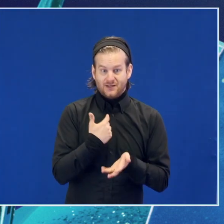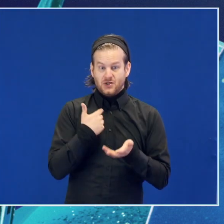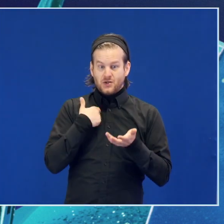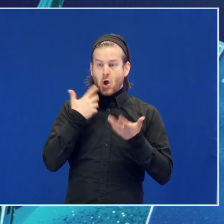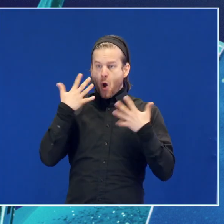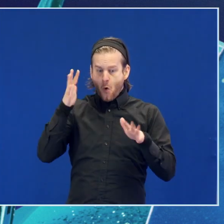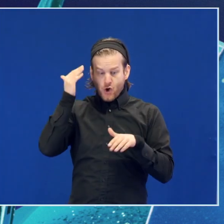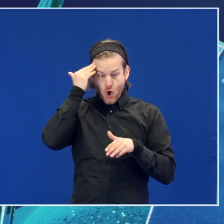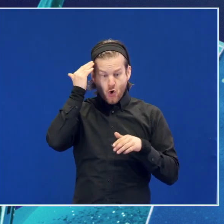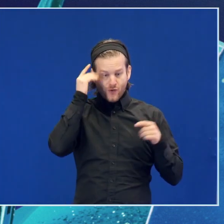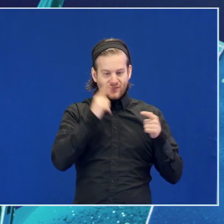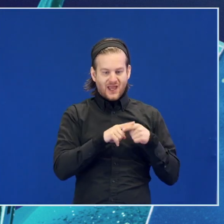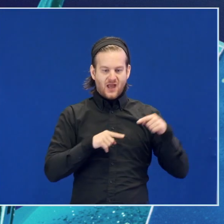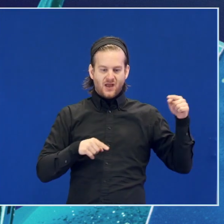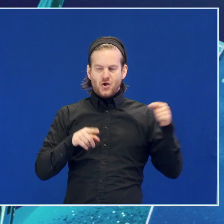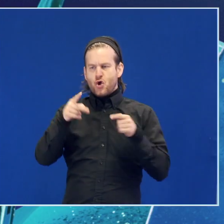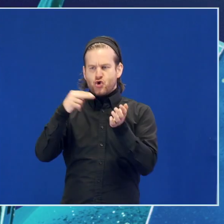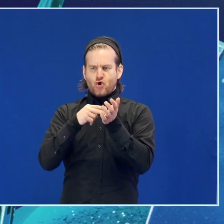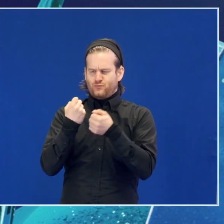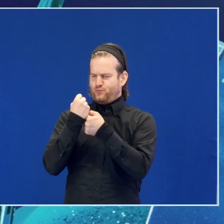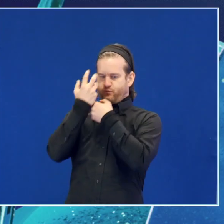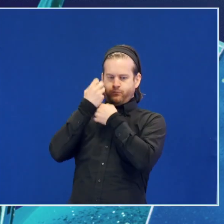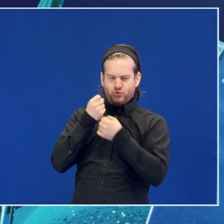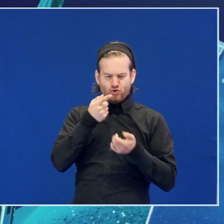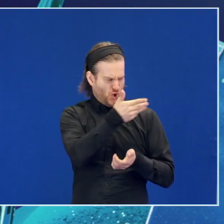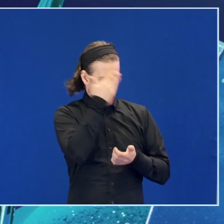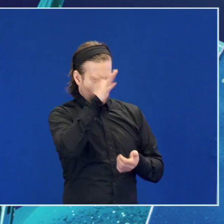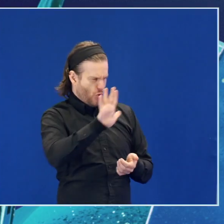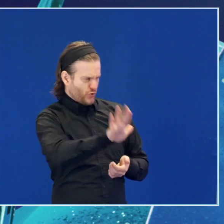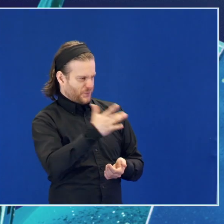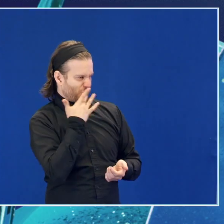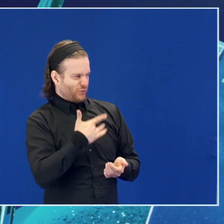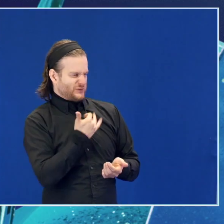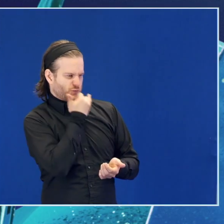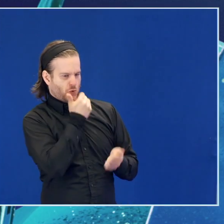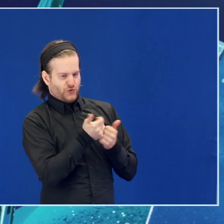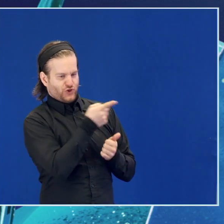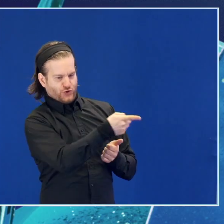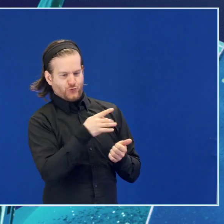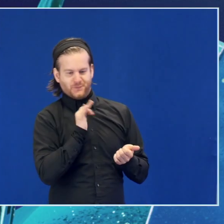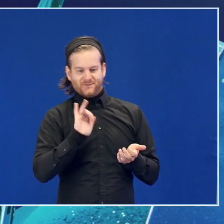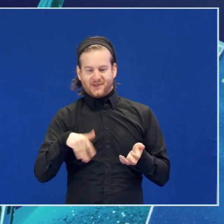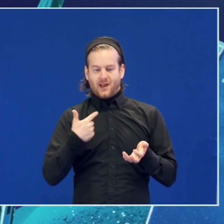You know, you've lived with them for how many years? Why don't you know this? And I'm just, at this point, just completely blank,